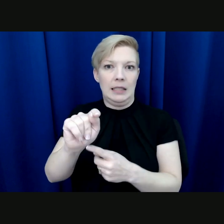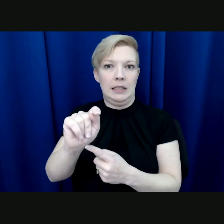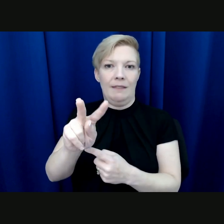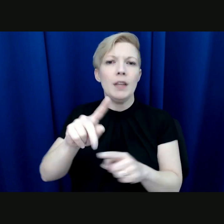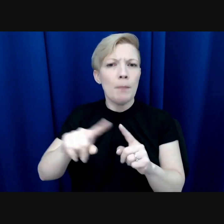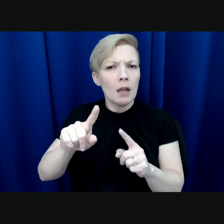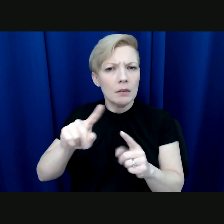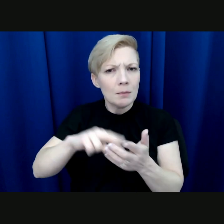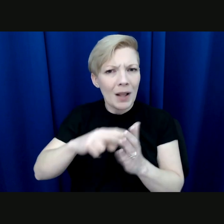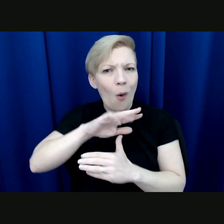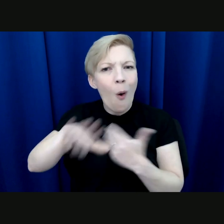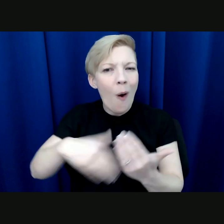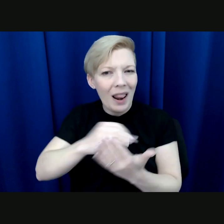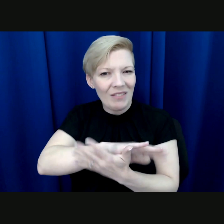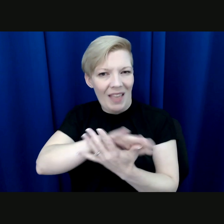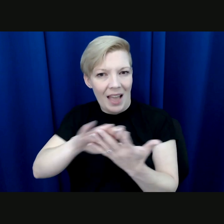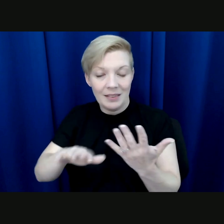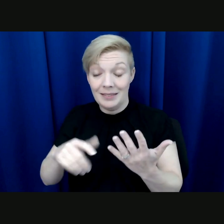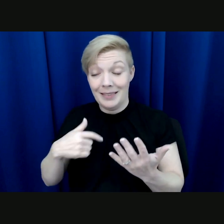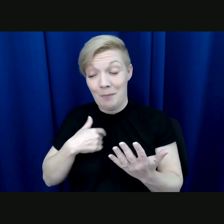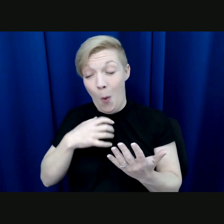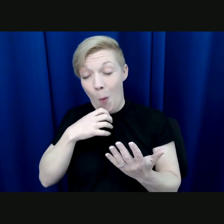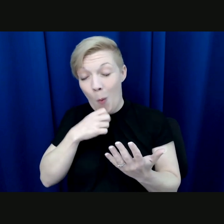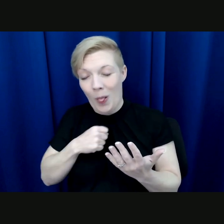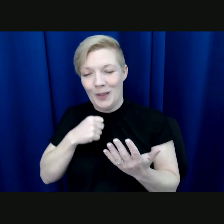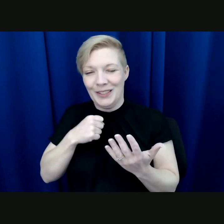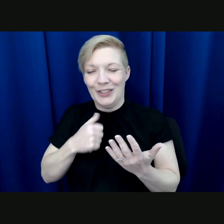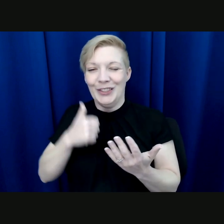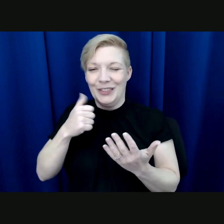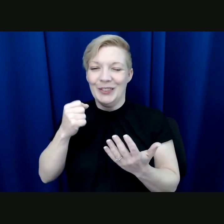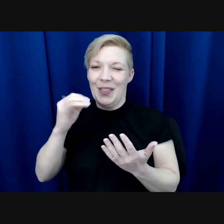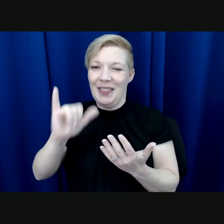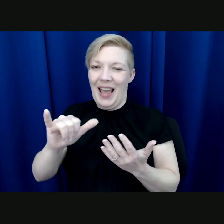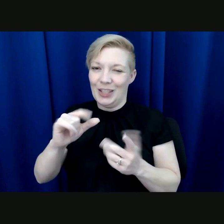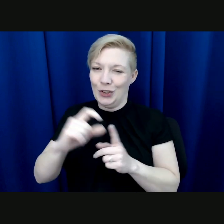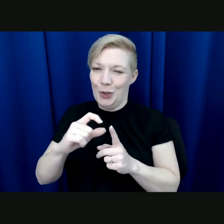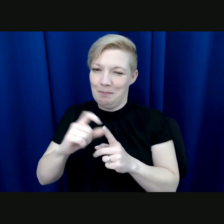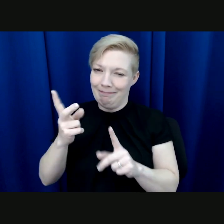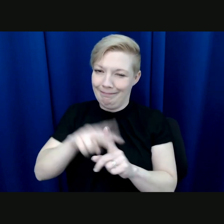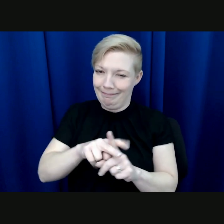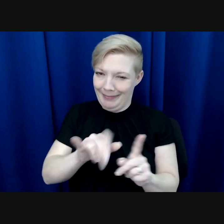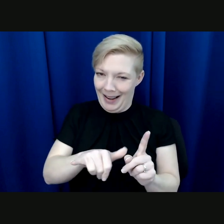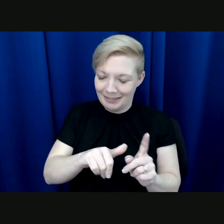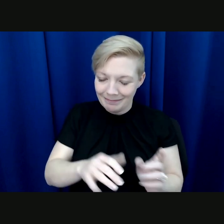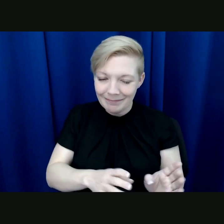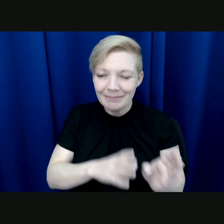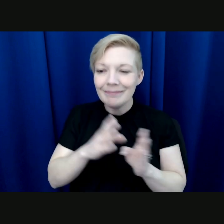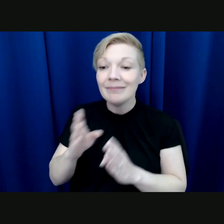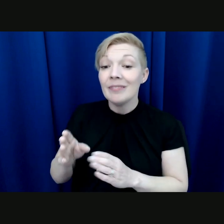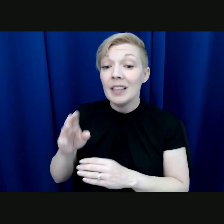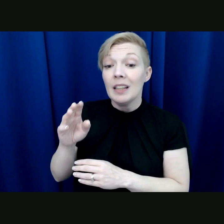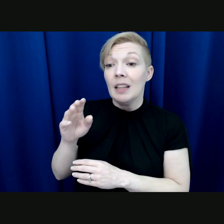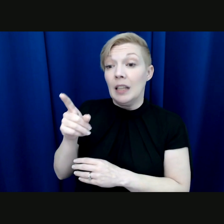Mr. Mayock: Thank you. And speaking of thank you's, I would like to thank Aaron and Michelle on our teams for doing the hard work to make this event happen.